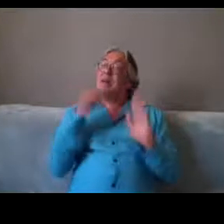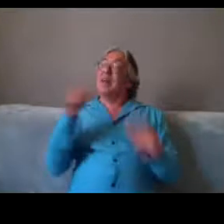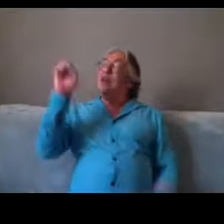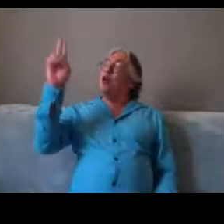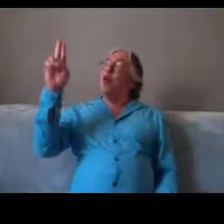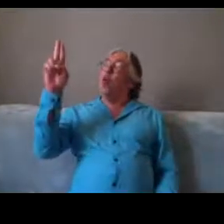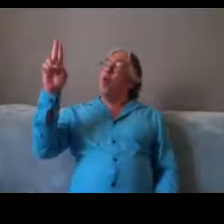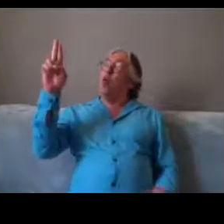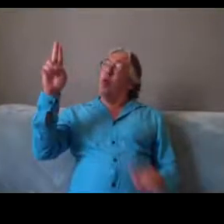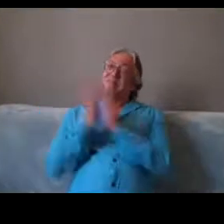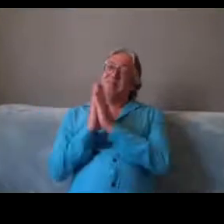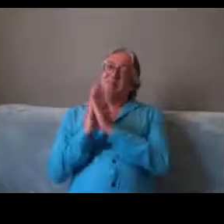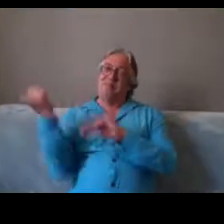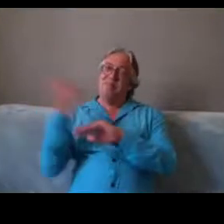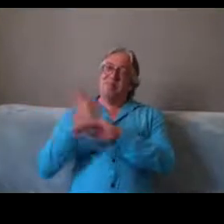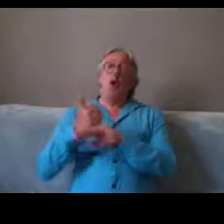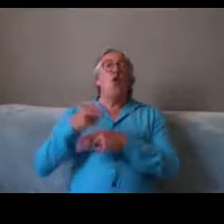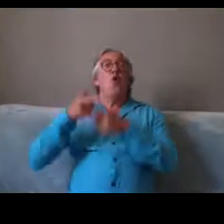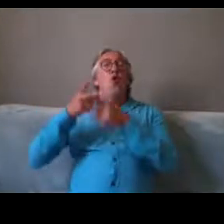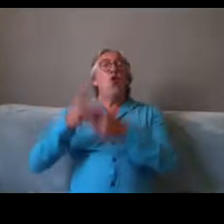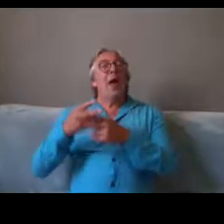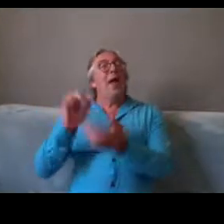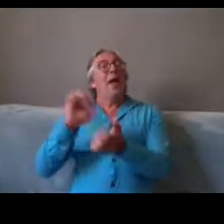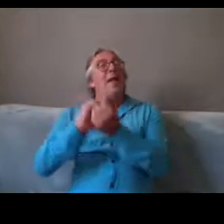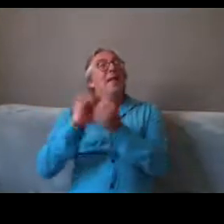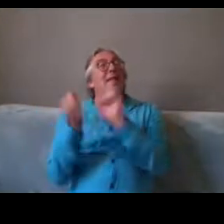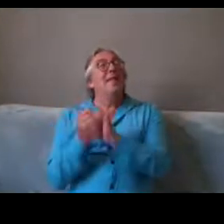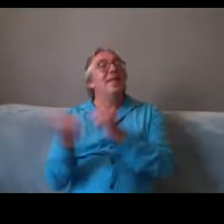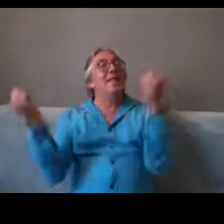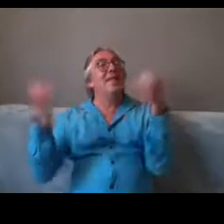the Ministry, the Universities, the students and civil society,